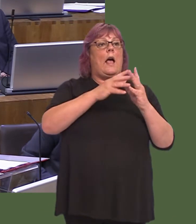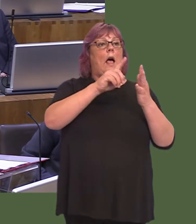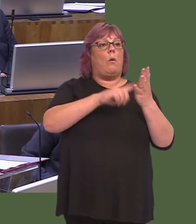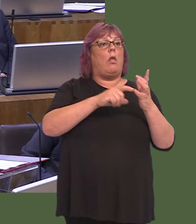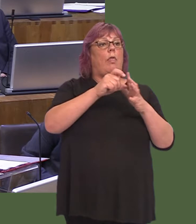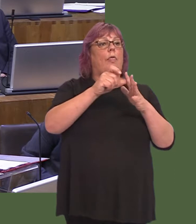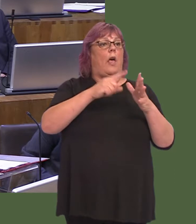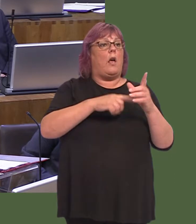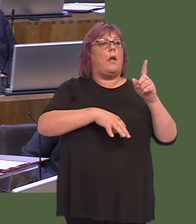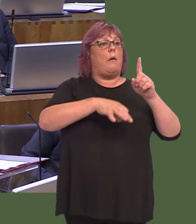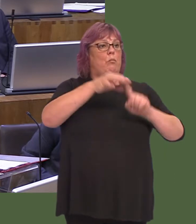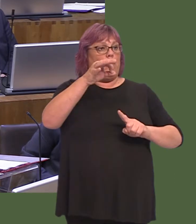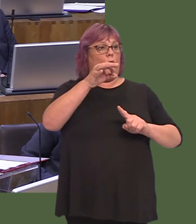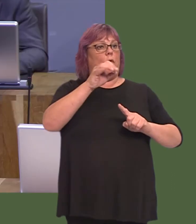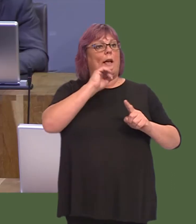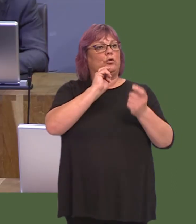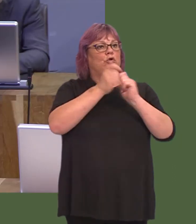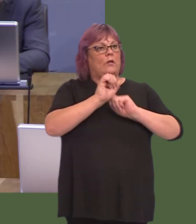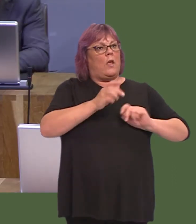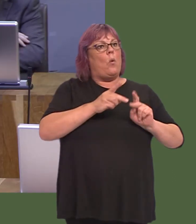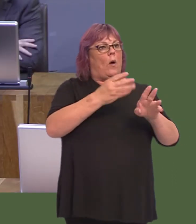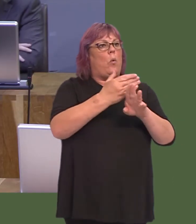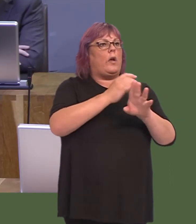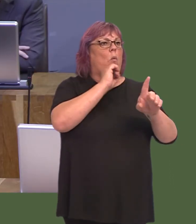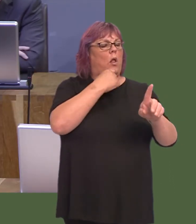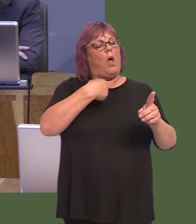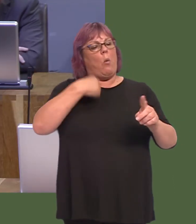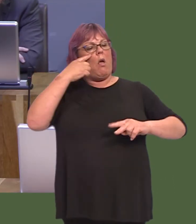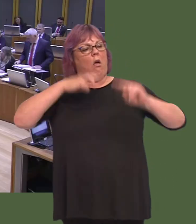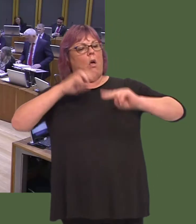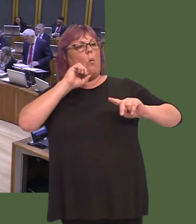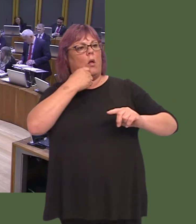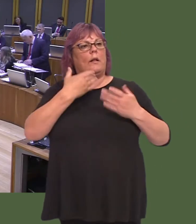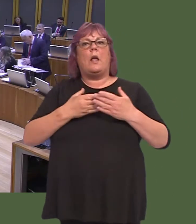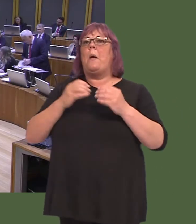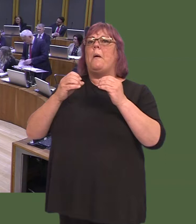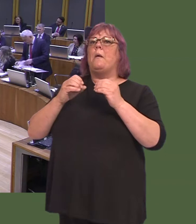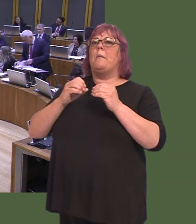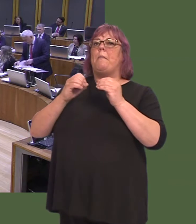That action will be monitored by us. Bethan Sayed AM: 7.